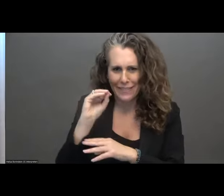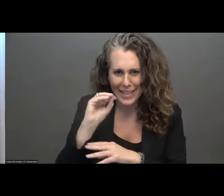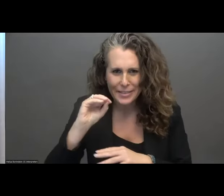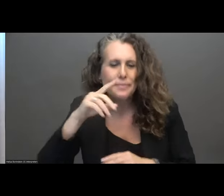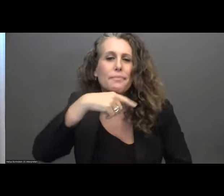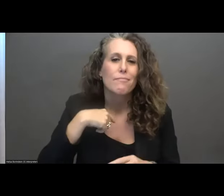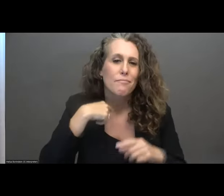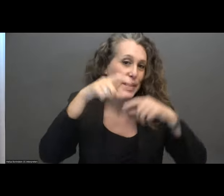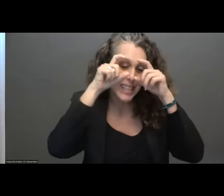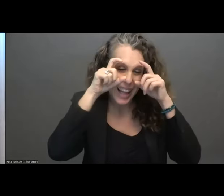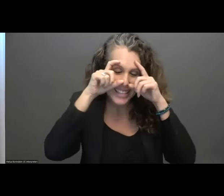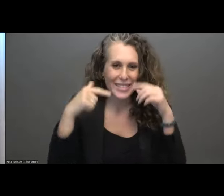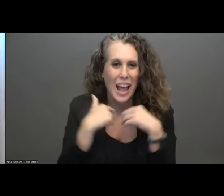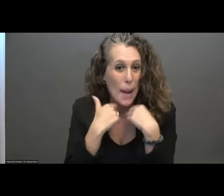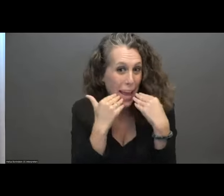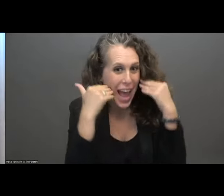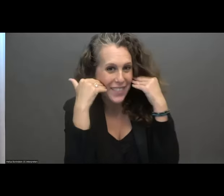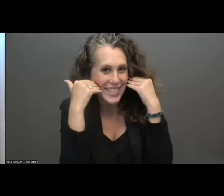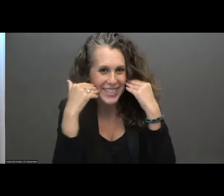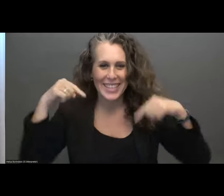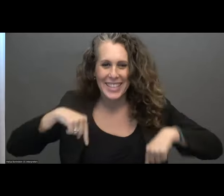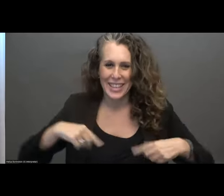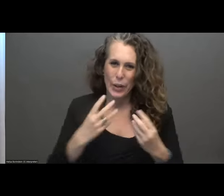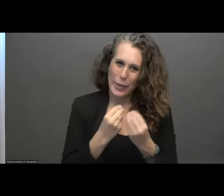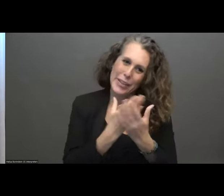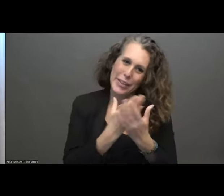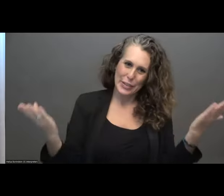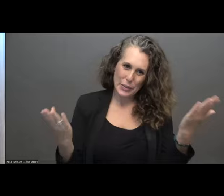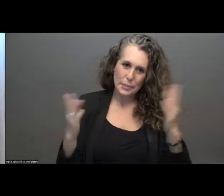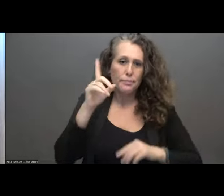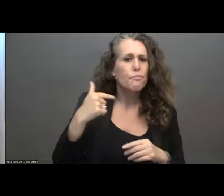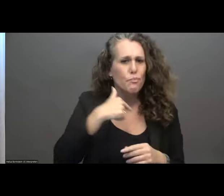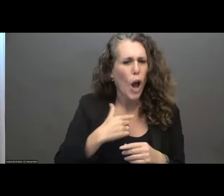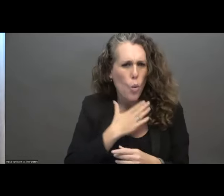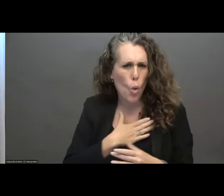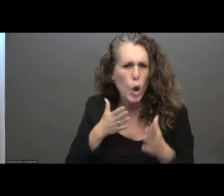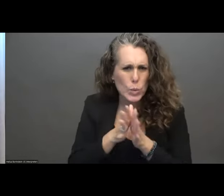being very happy to be here with you. 15:28:41 I wanted to share my screen with